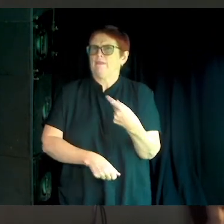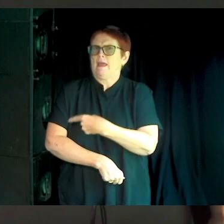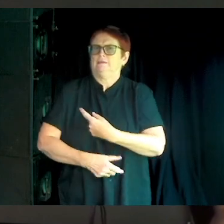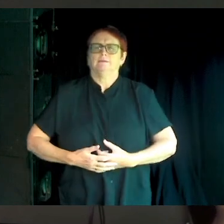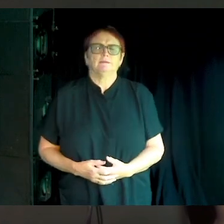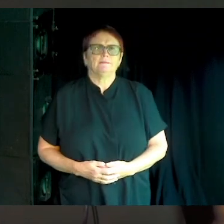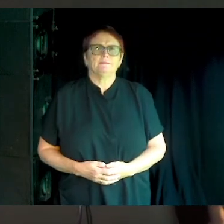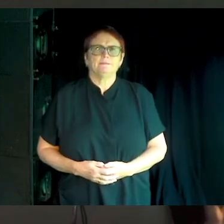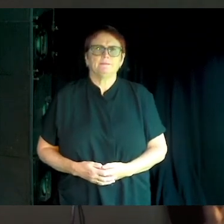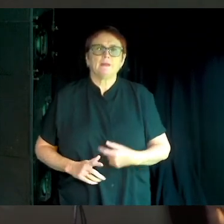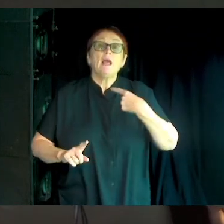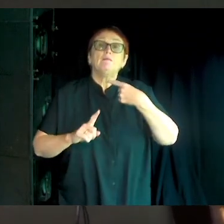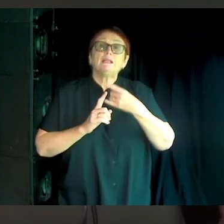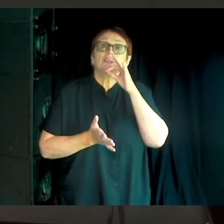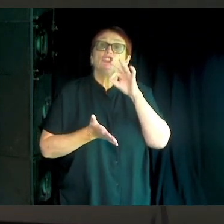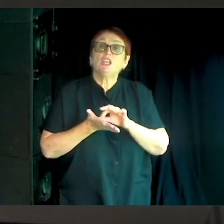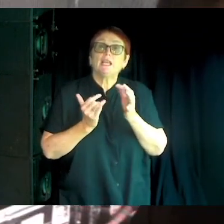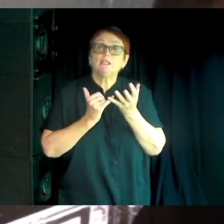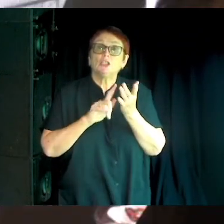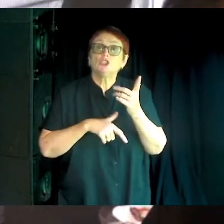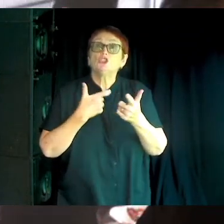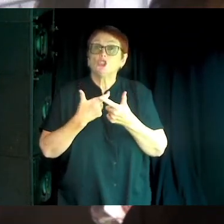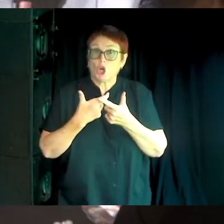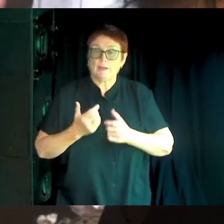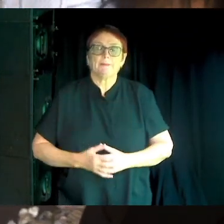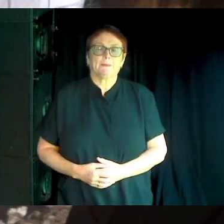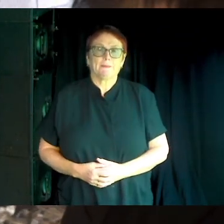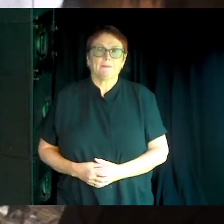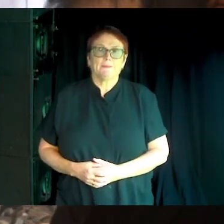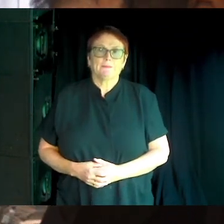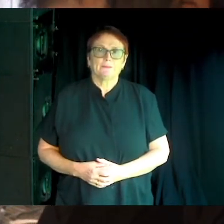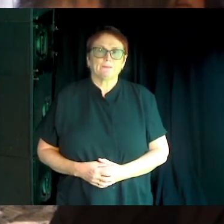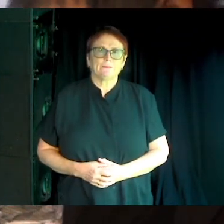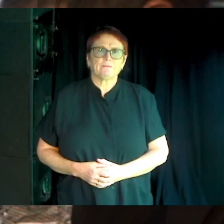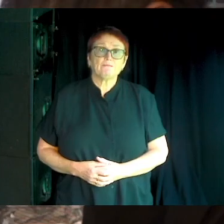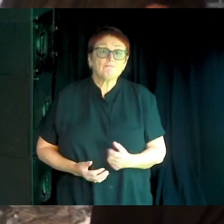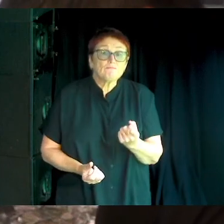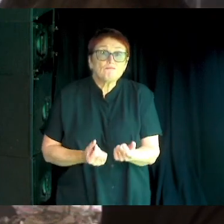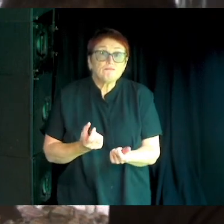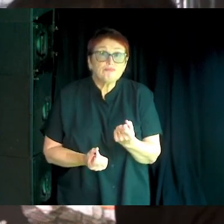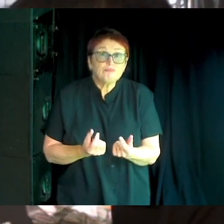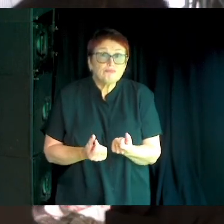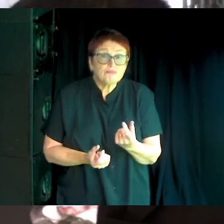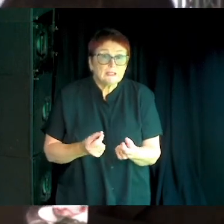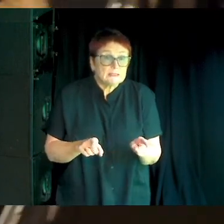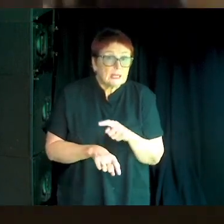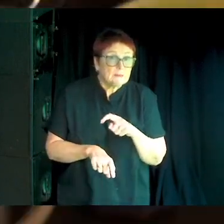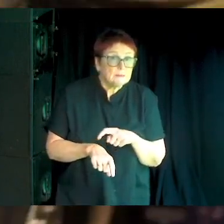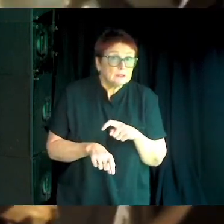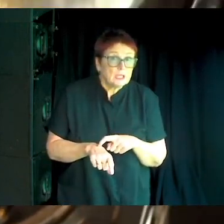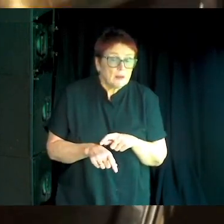and also chicken stock so while it is simmering and turning to the low heat because you don't want